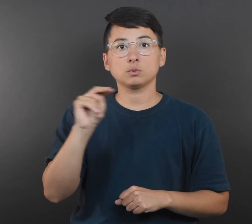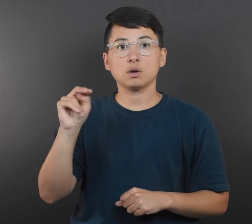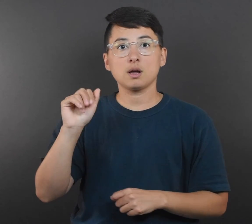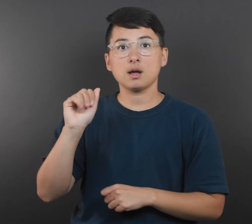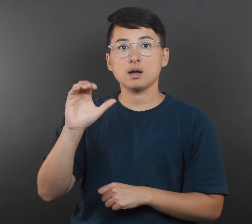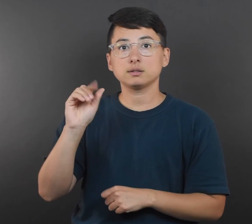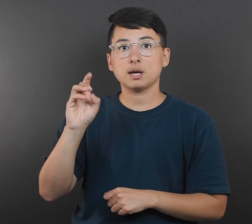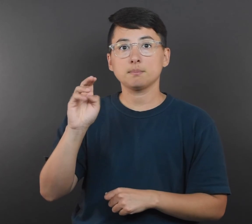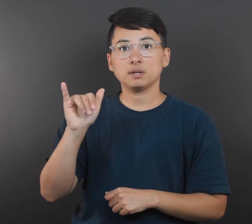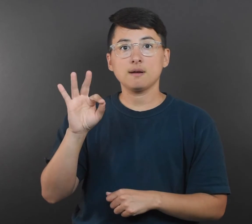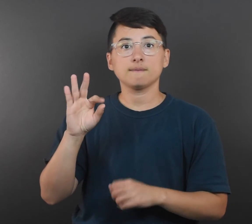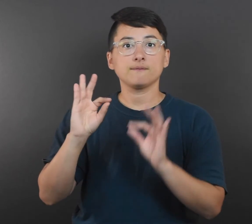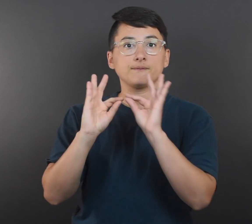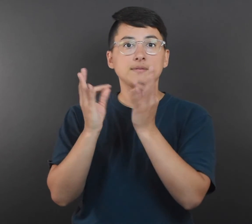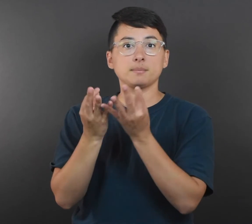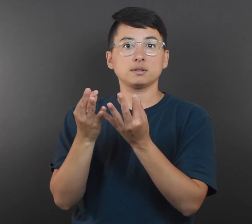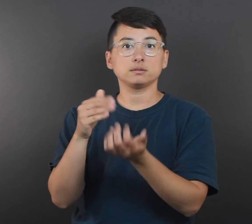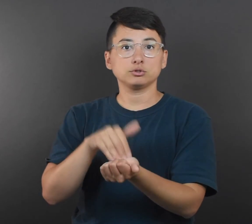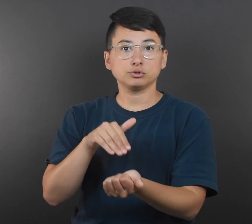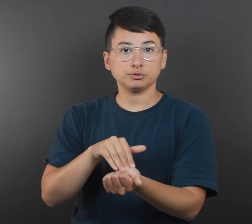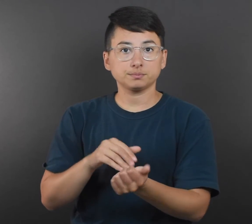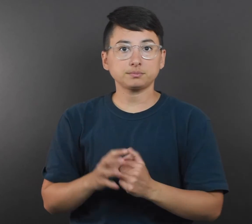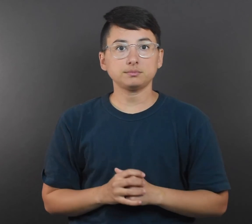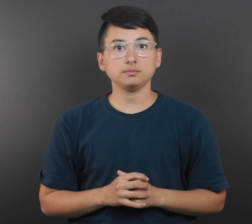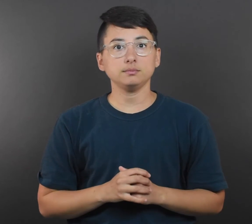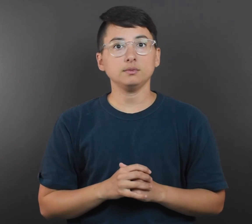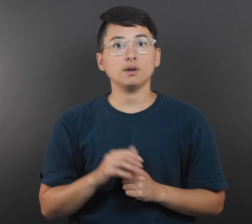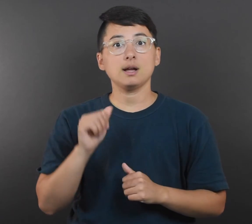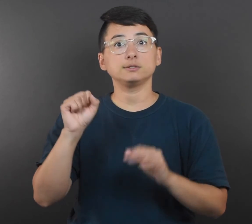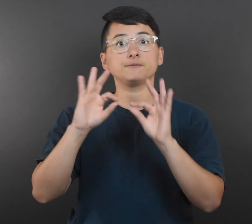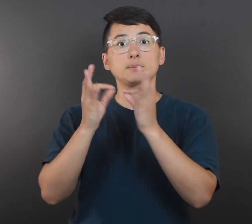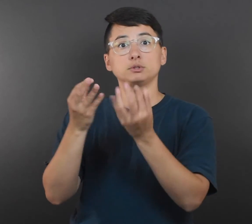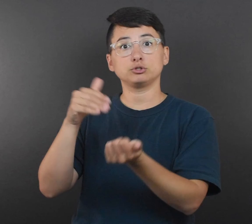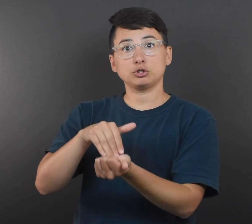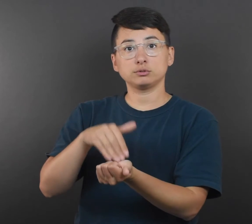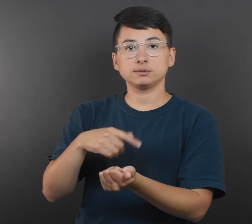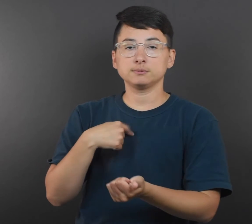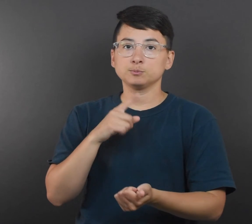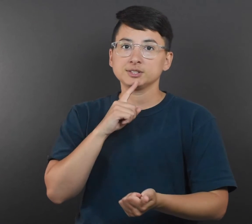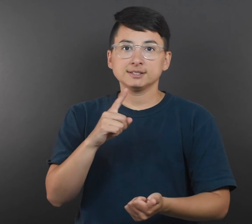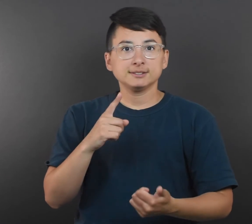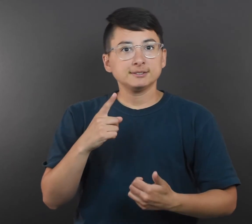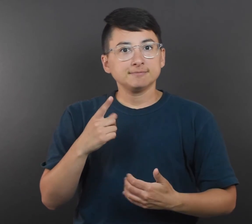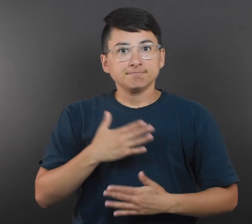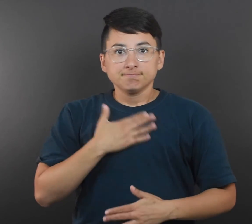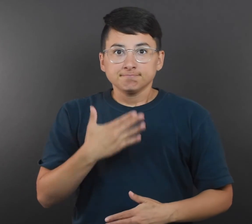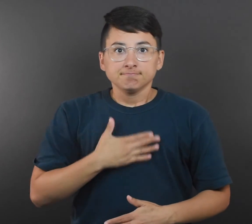for COVID vaccinations. Vaccinations are an integral tool for keeping kids – and